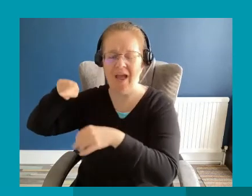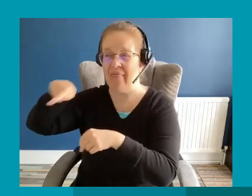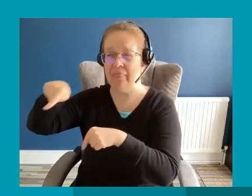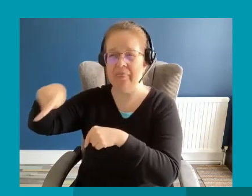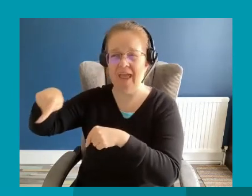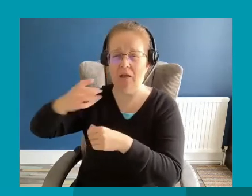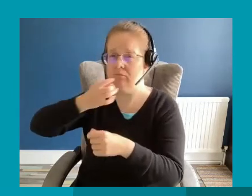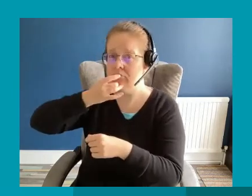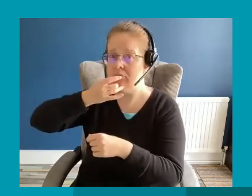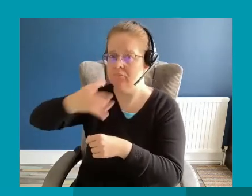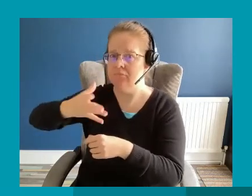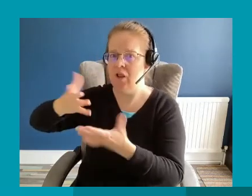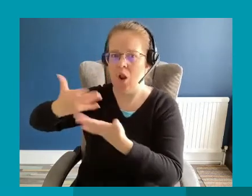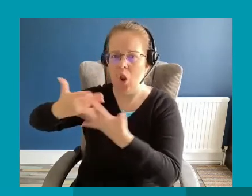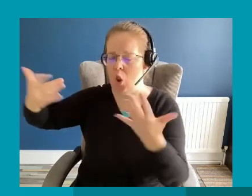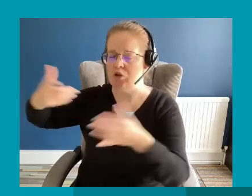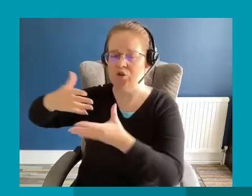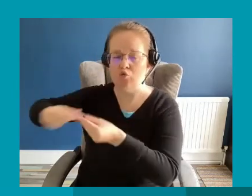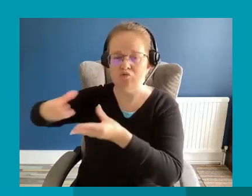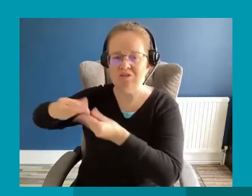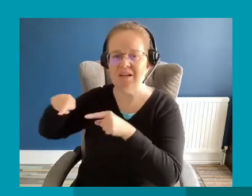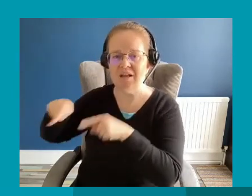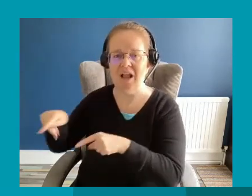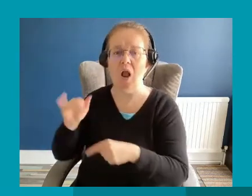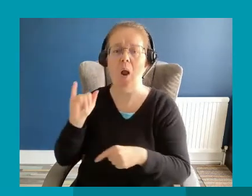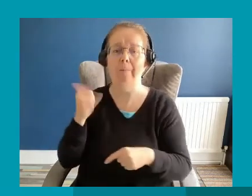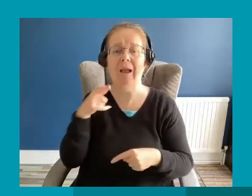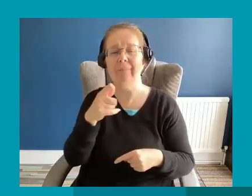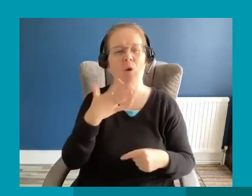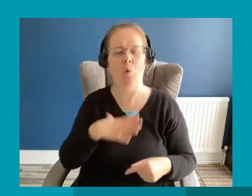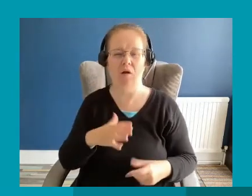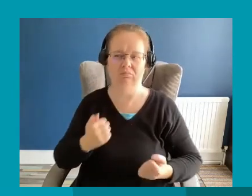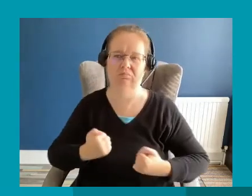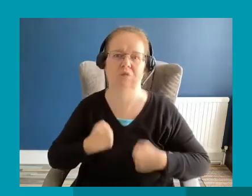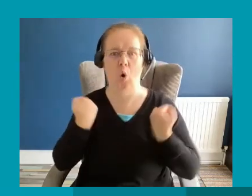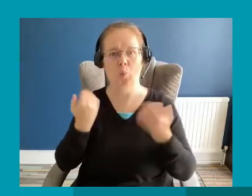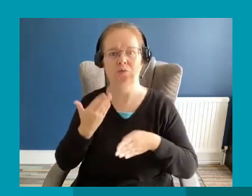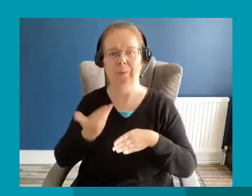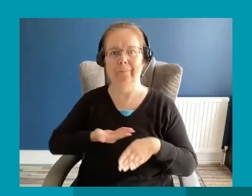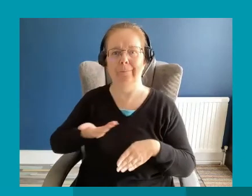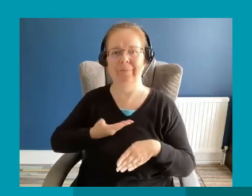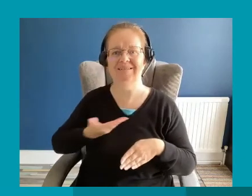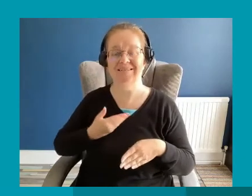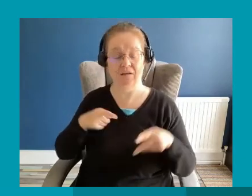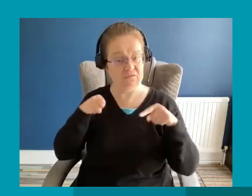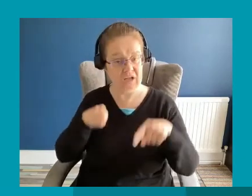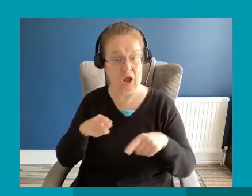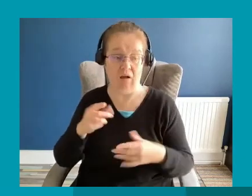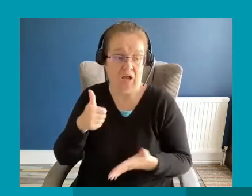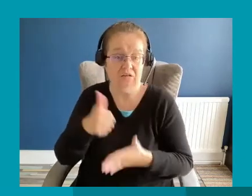towards the entrepreneurial. Why not have a look at the starting your business section of the hive?